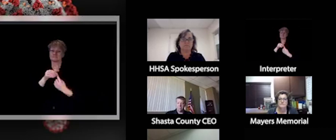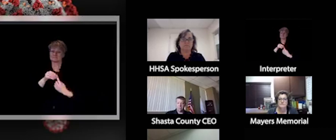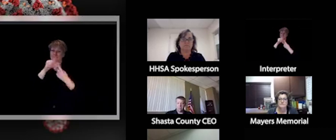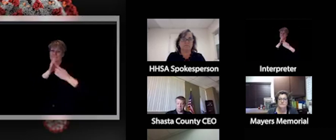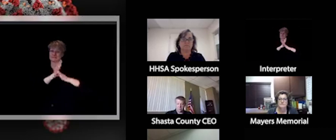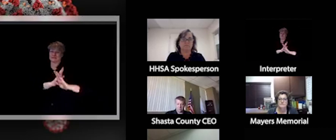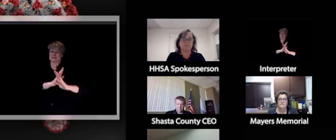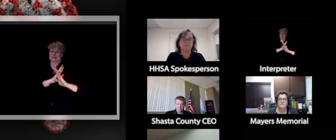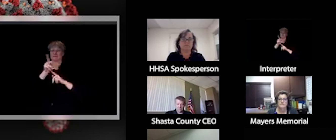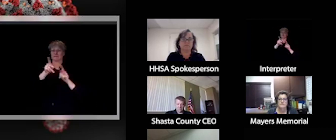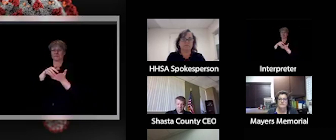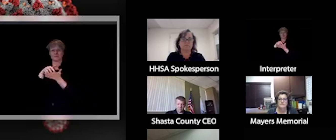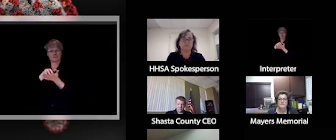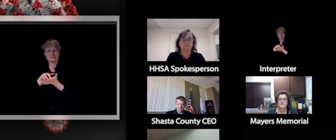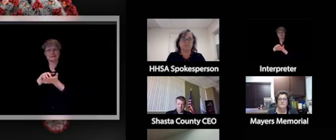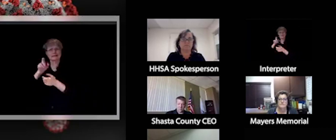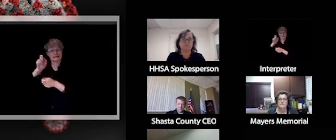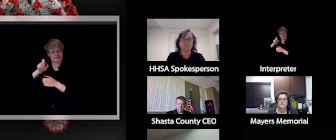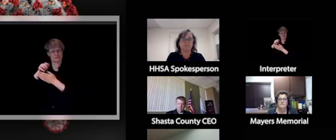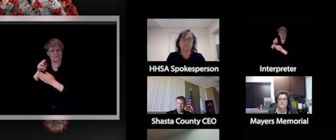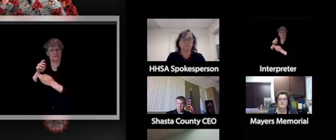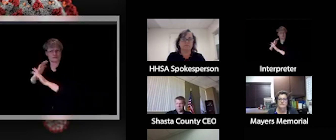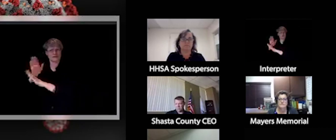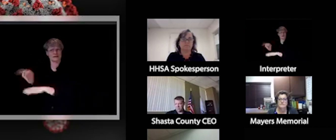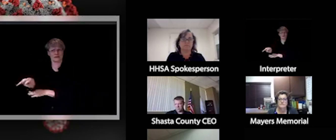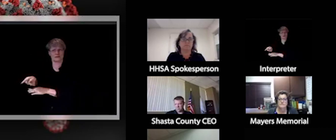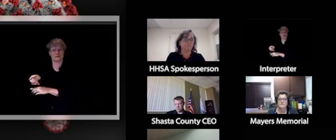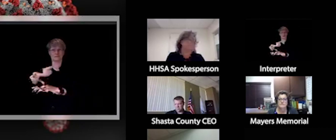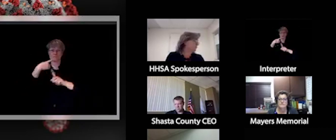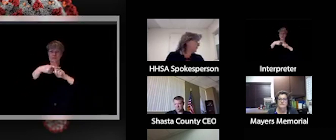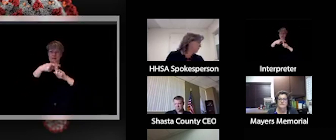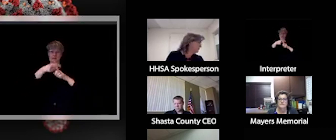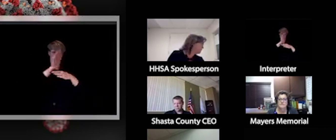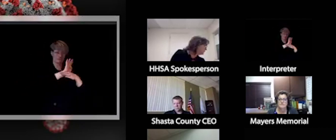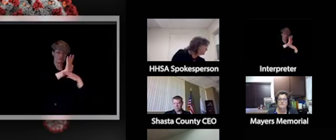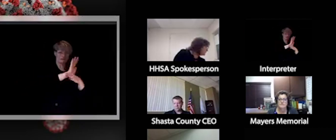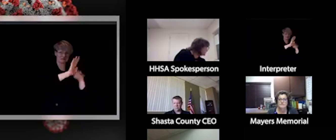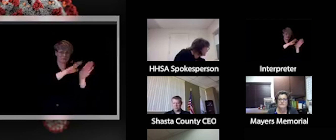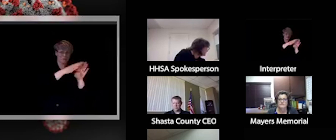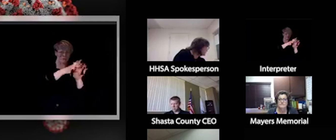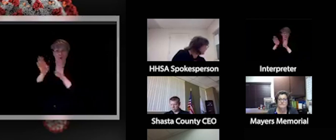our businesses open and keeping people working and generating income. We need everyone to